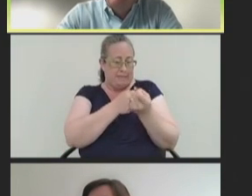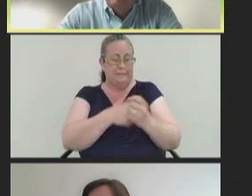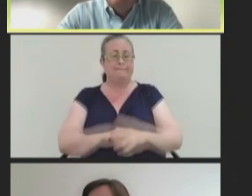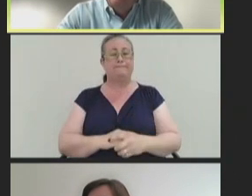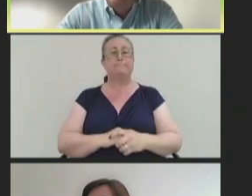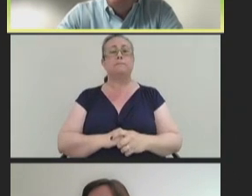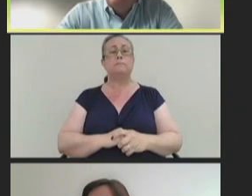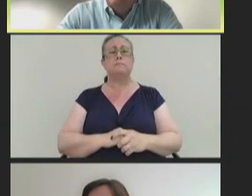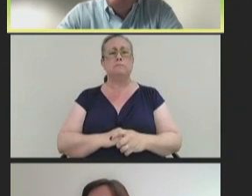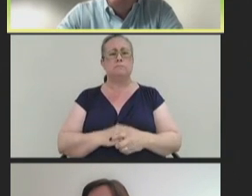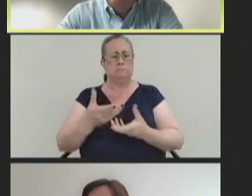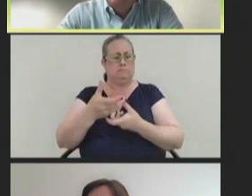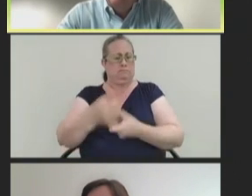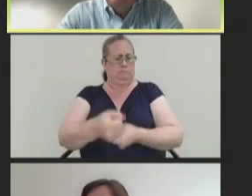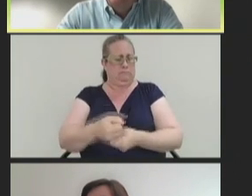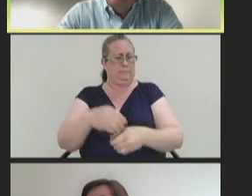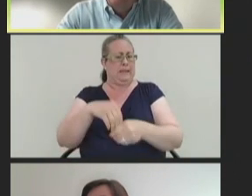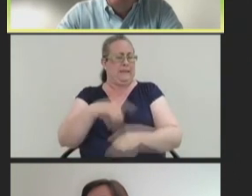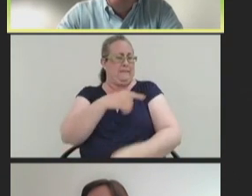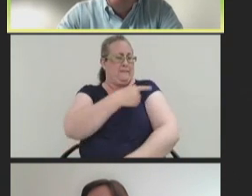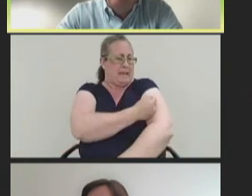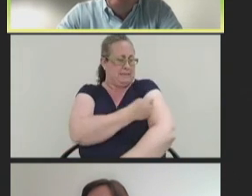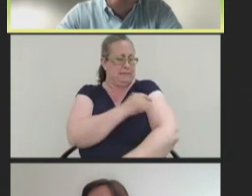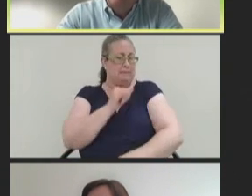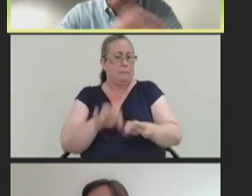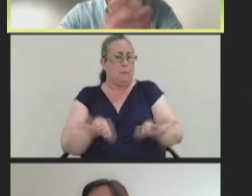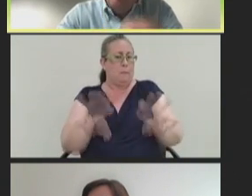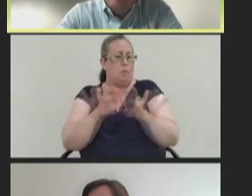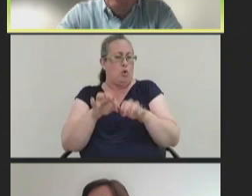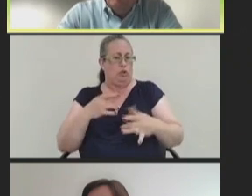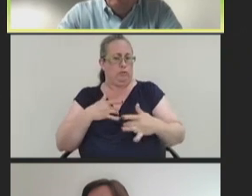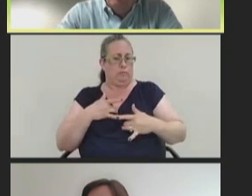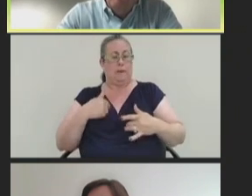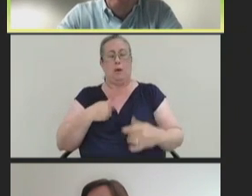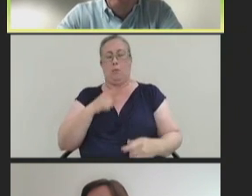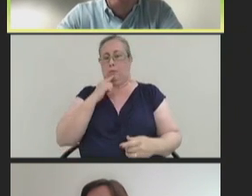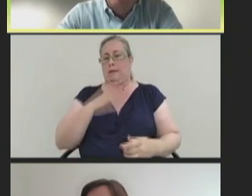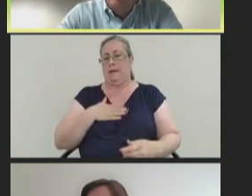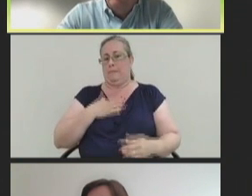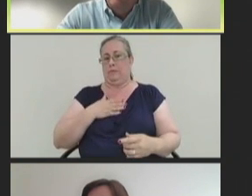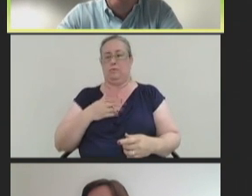confidence in vaccines is a key concern. And I was very pleased to hear Lorna mention that,